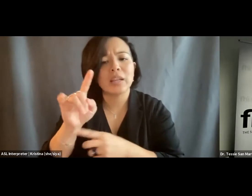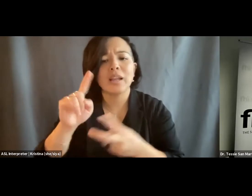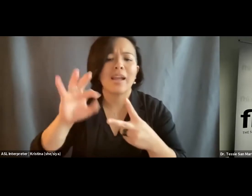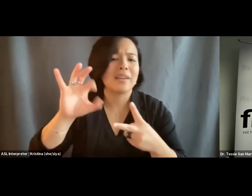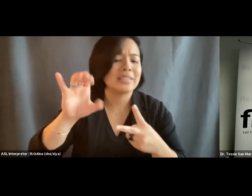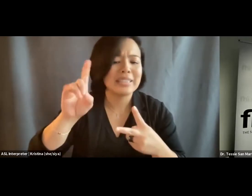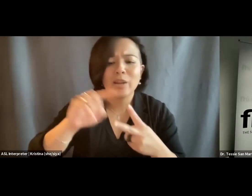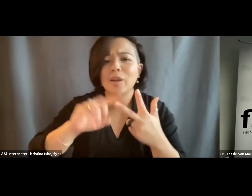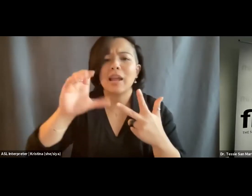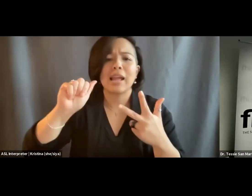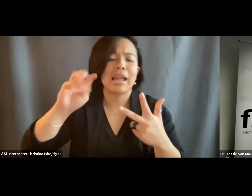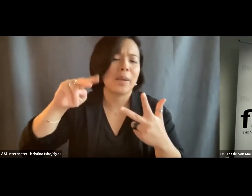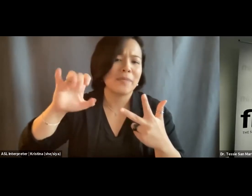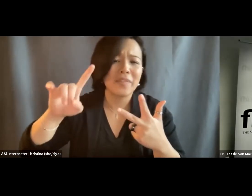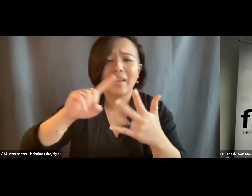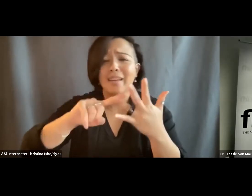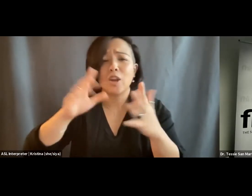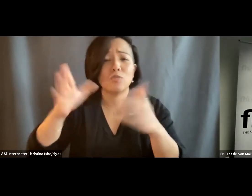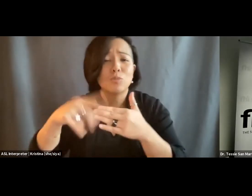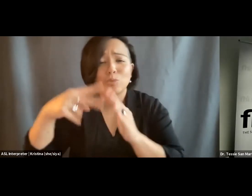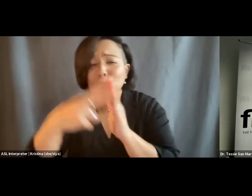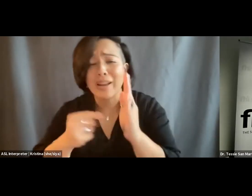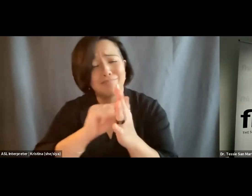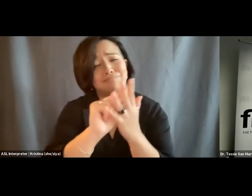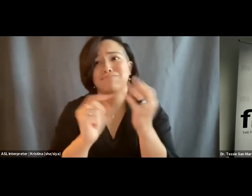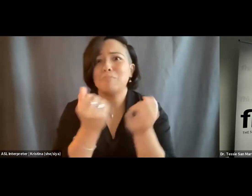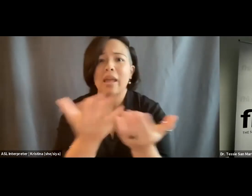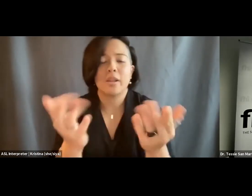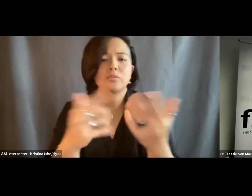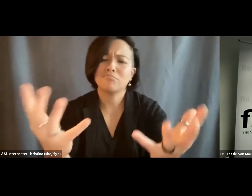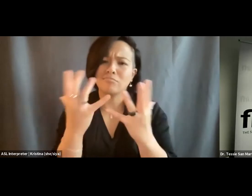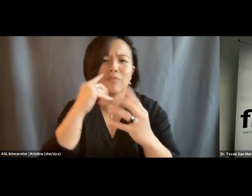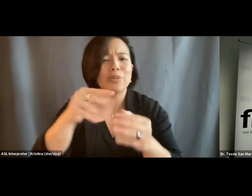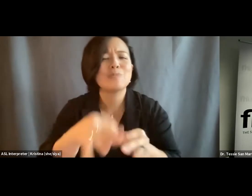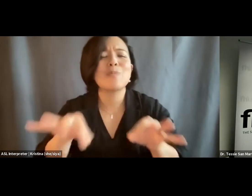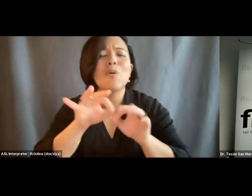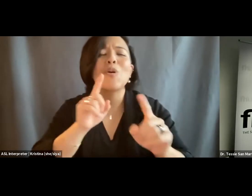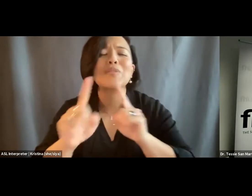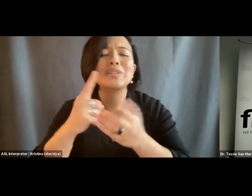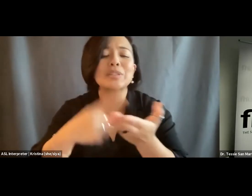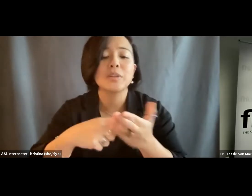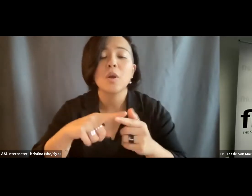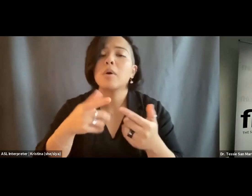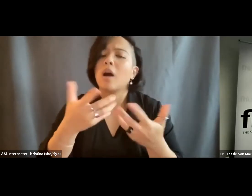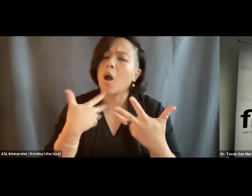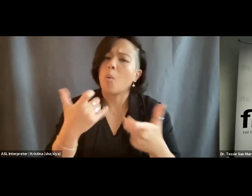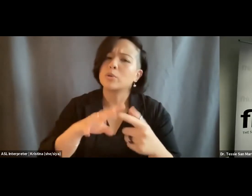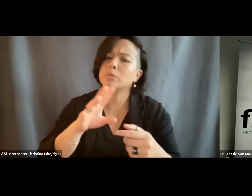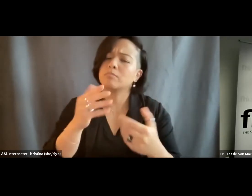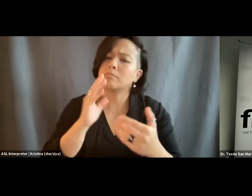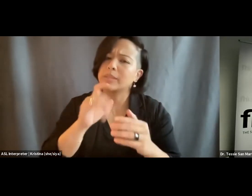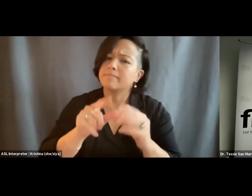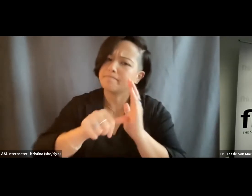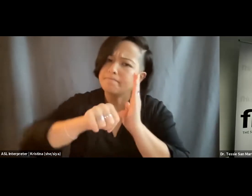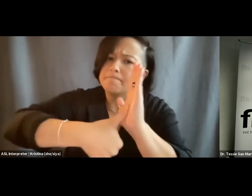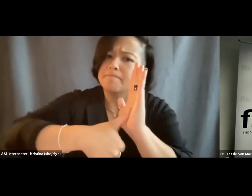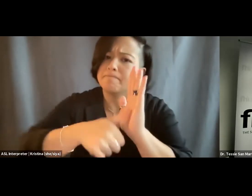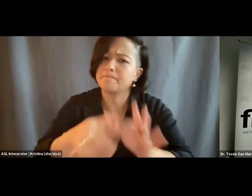be provocative, and tell you one other thing.